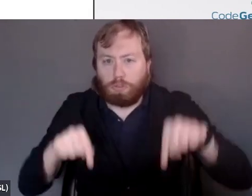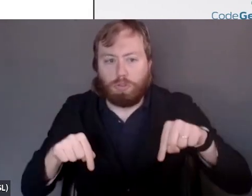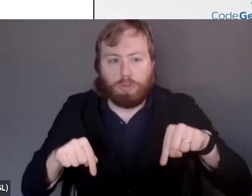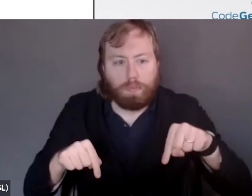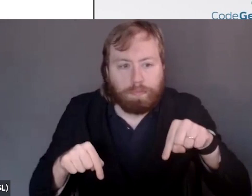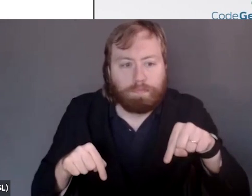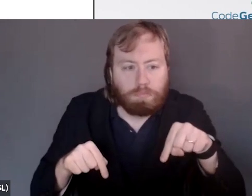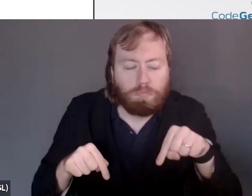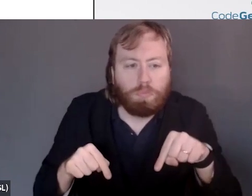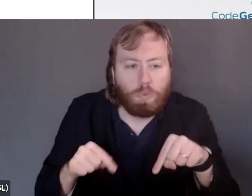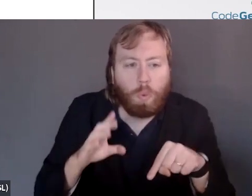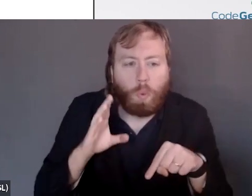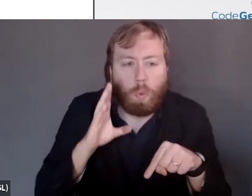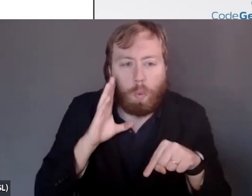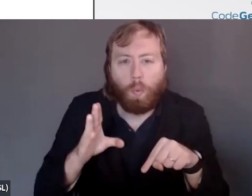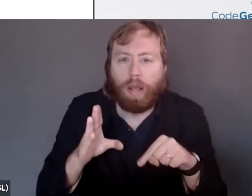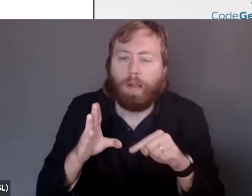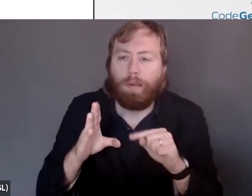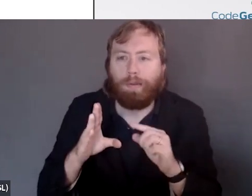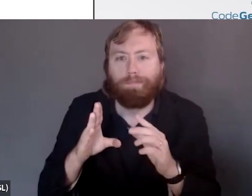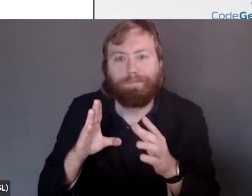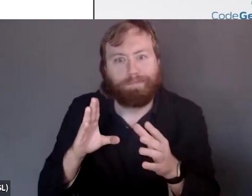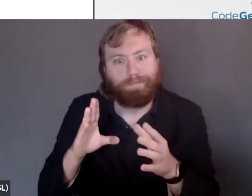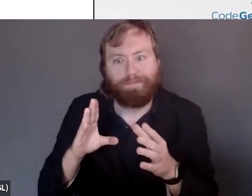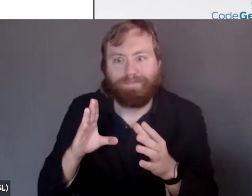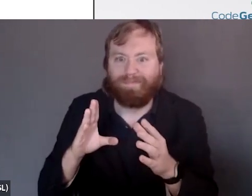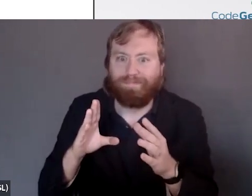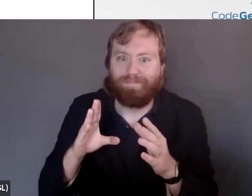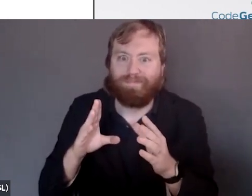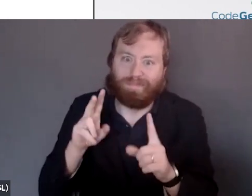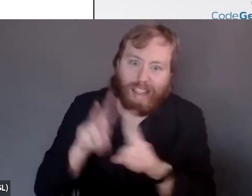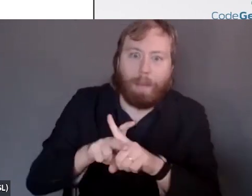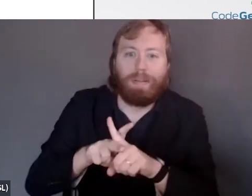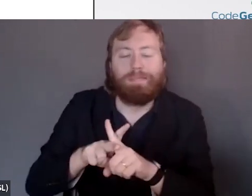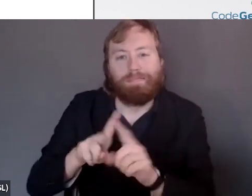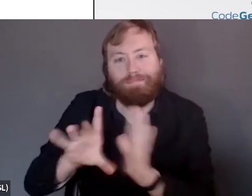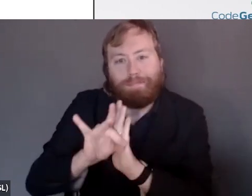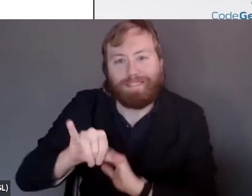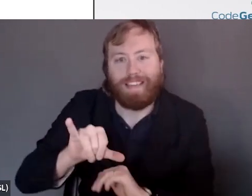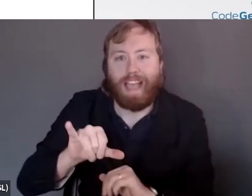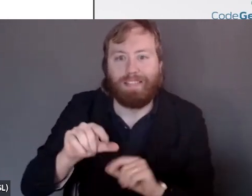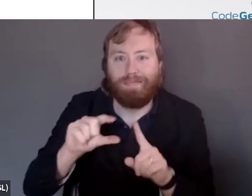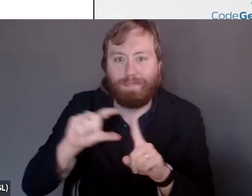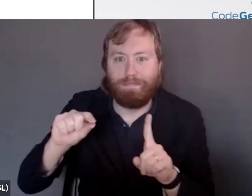and the Escape key should close that drop-down and return the focus to the parent element.